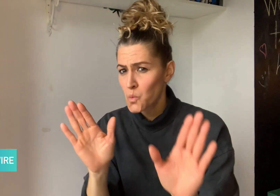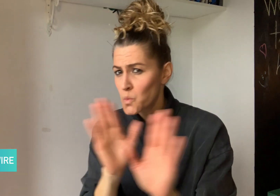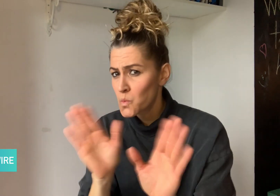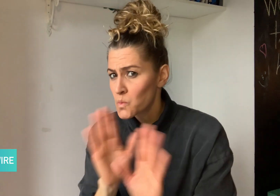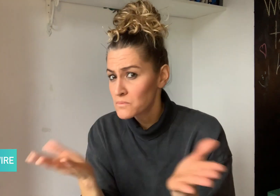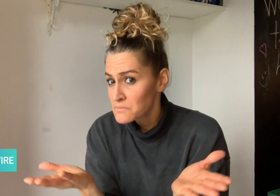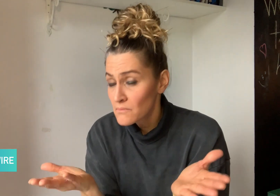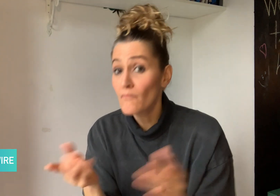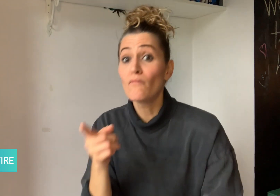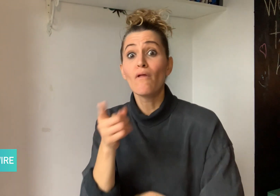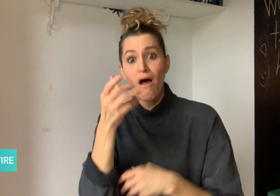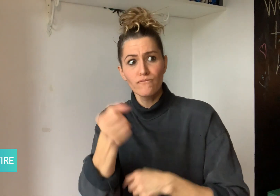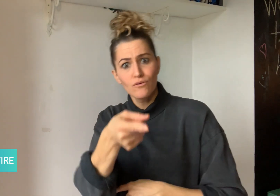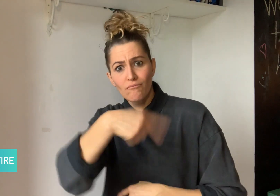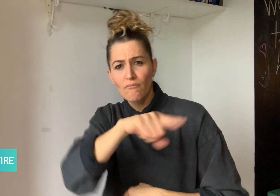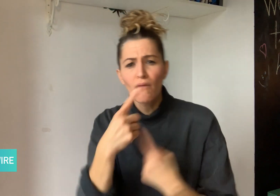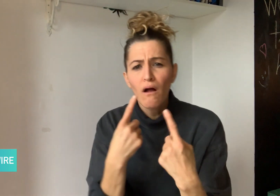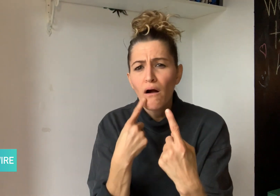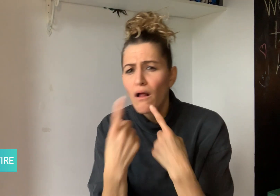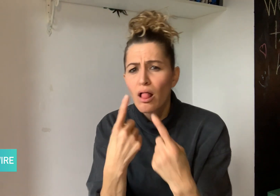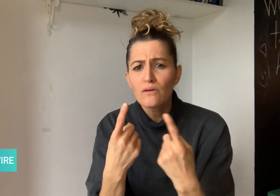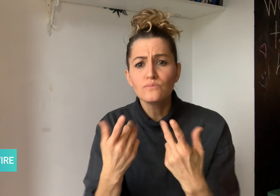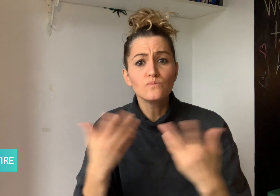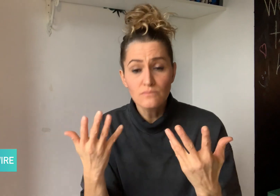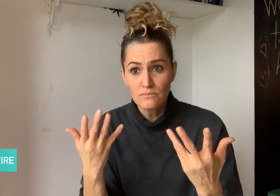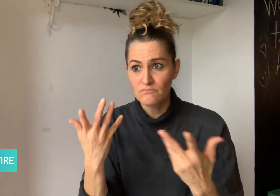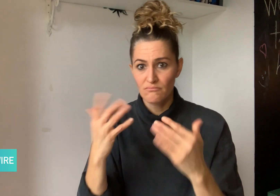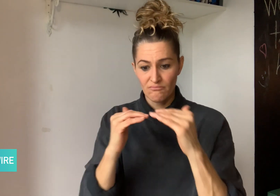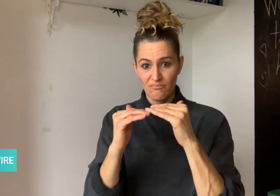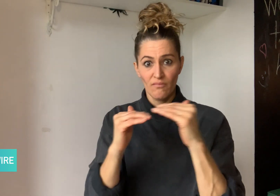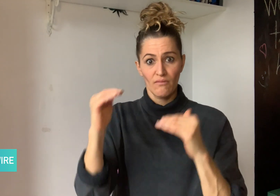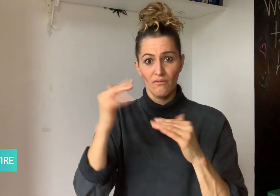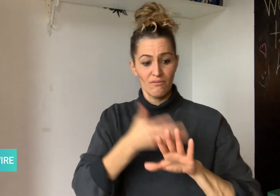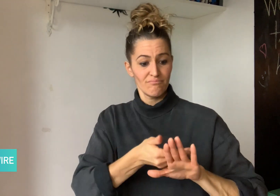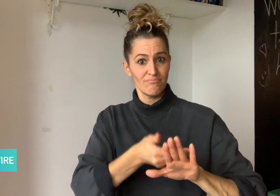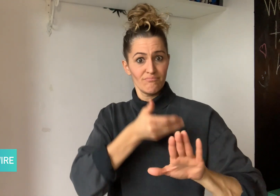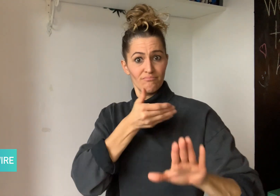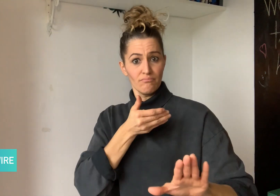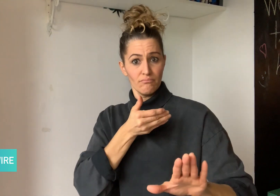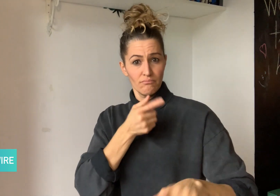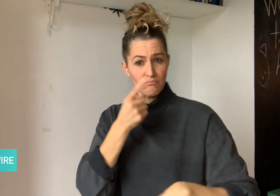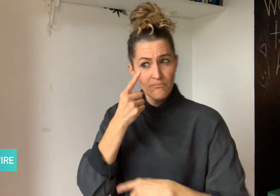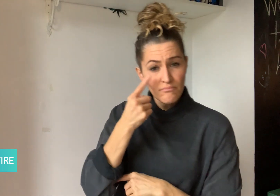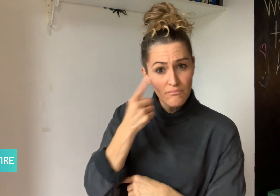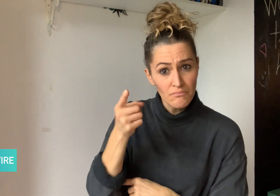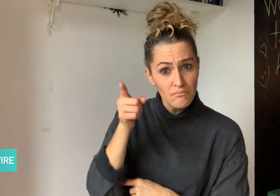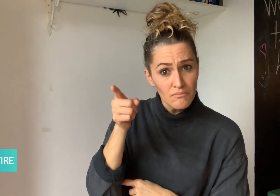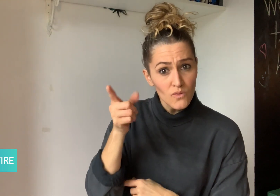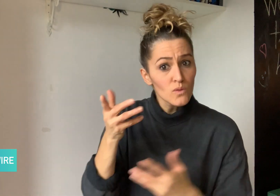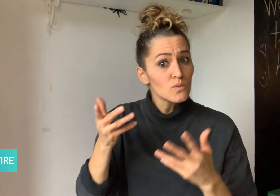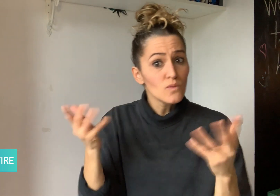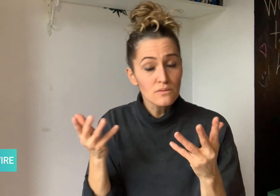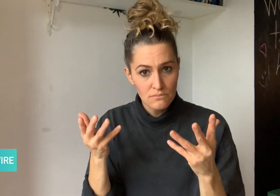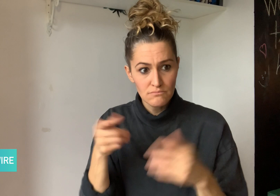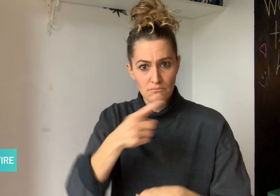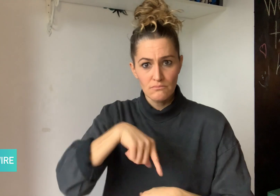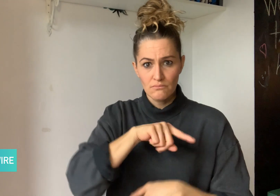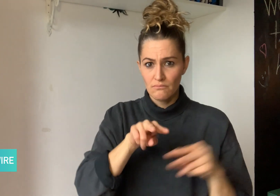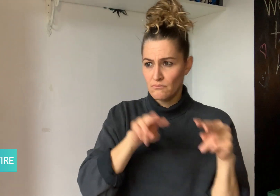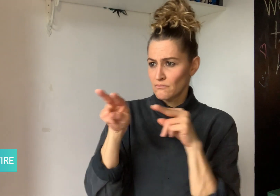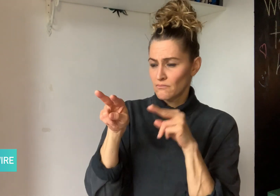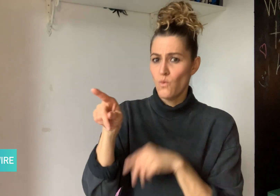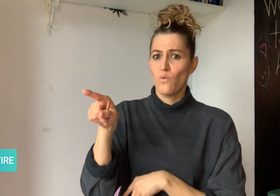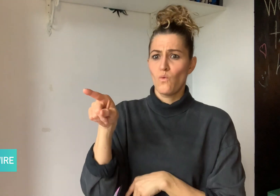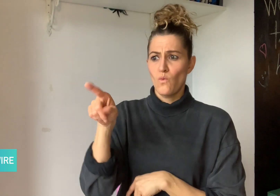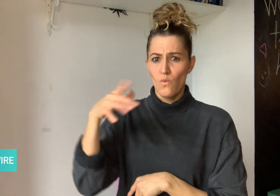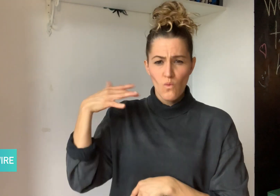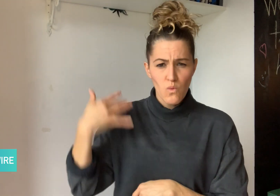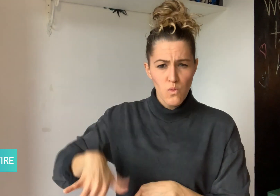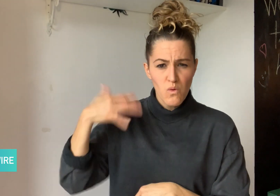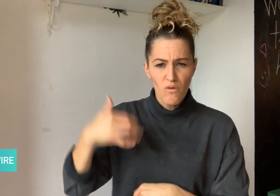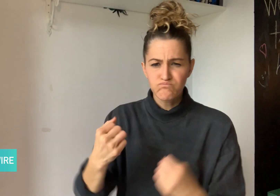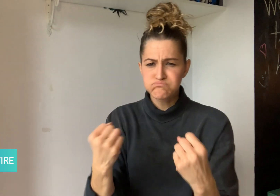Another part of the elitism discussion is whether someone